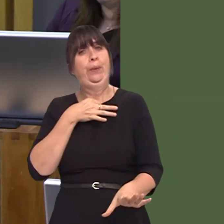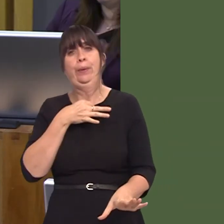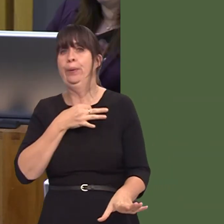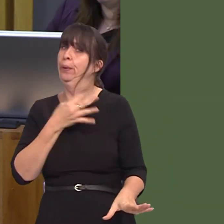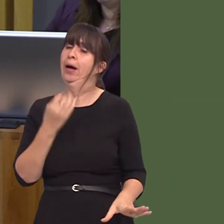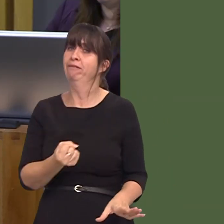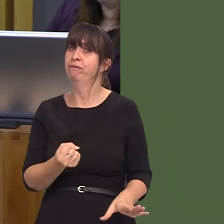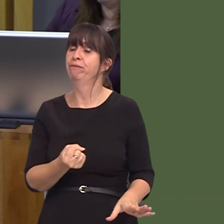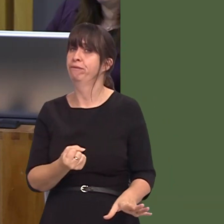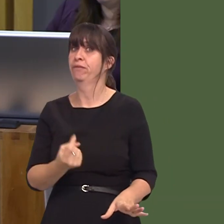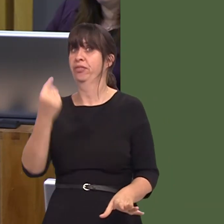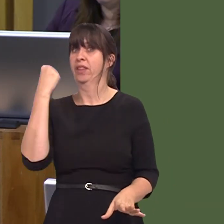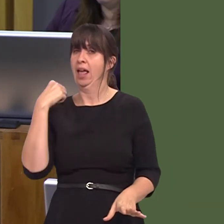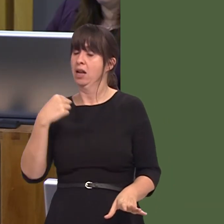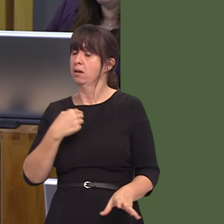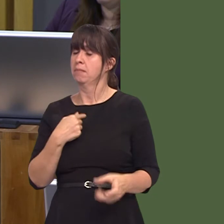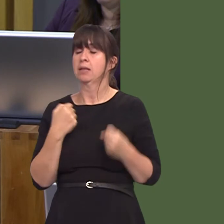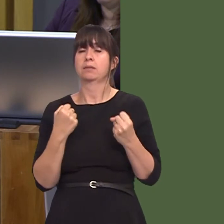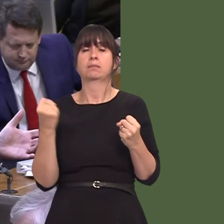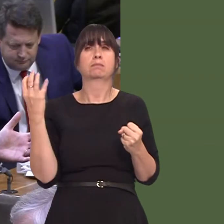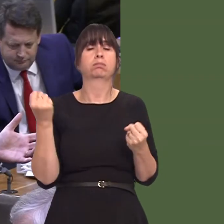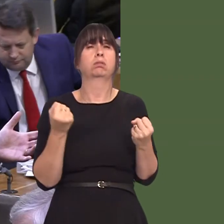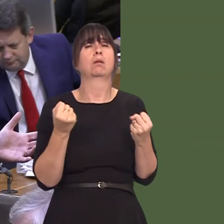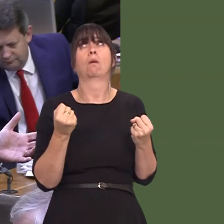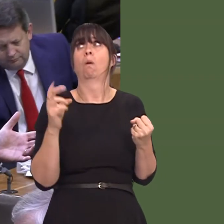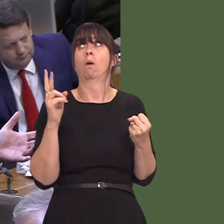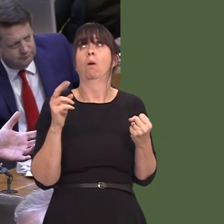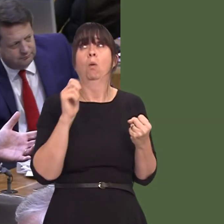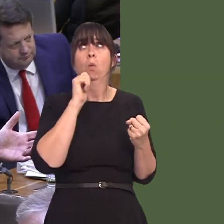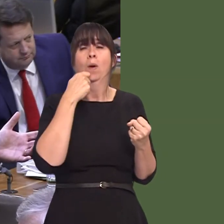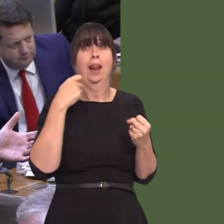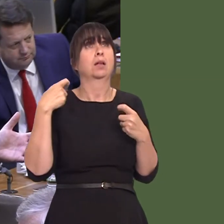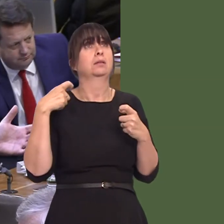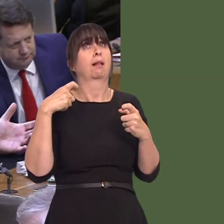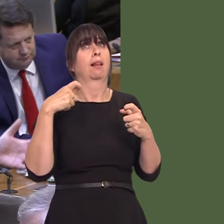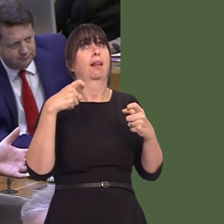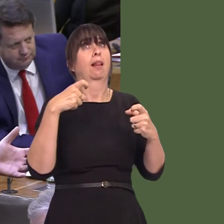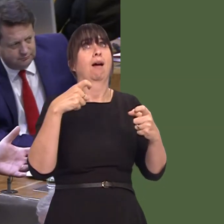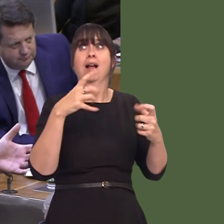The great fear that I had at the timeóI would drive past it and Iíd think, ëWill we see the heavy end here for much longer?í Itís still there.